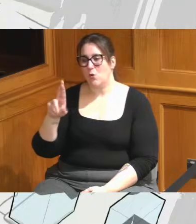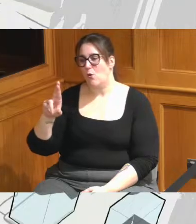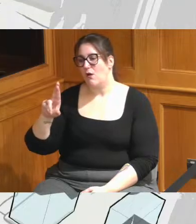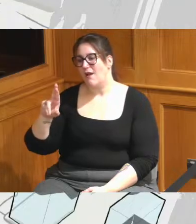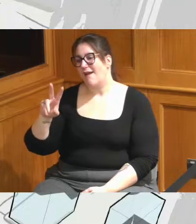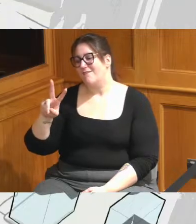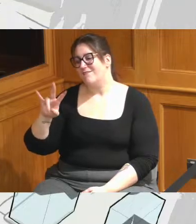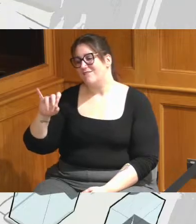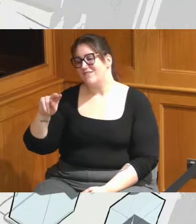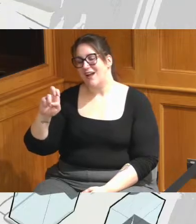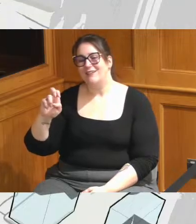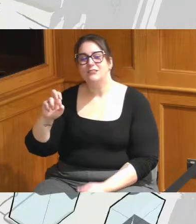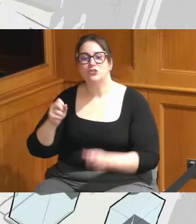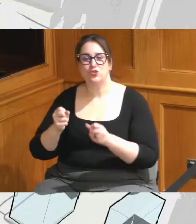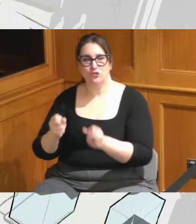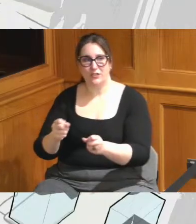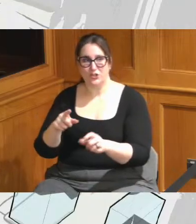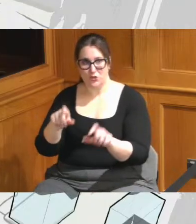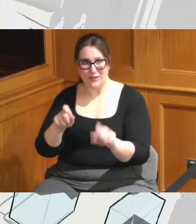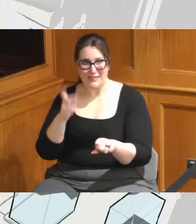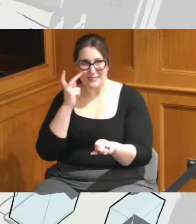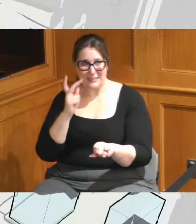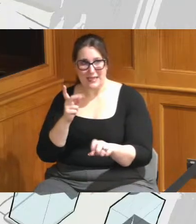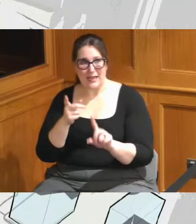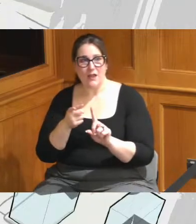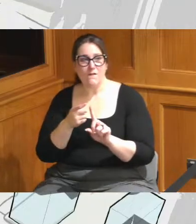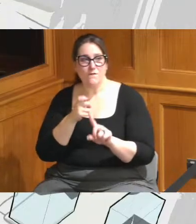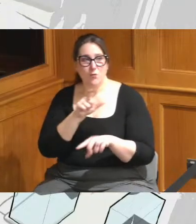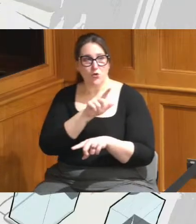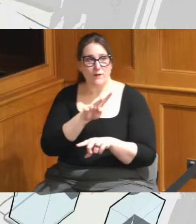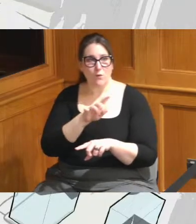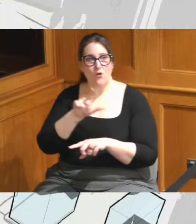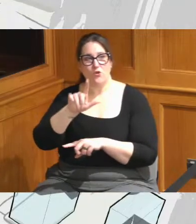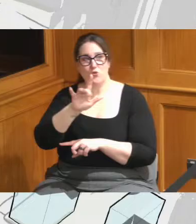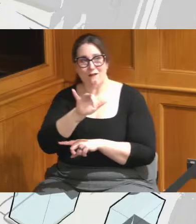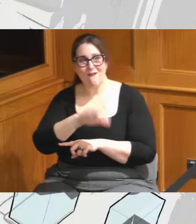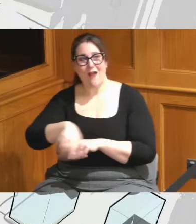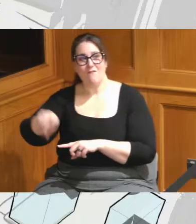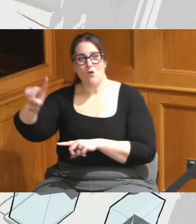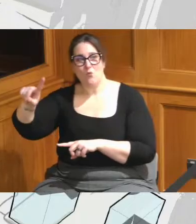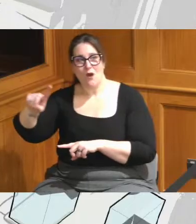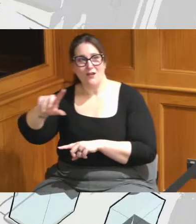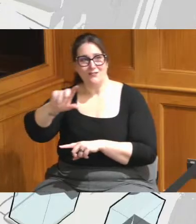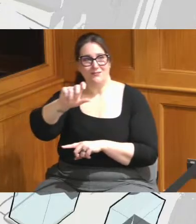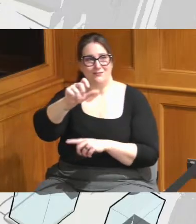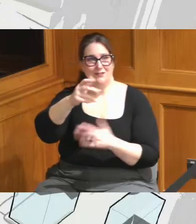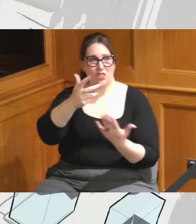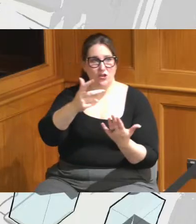from lot 25 to lot 24 and also from lot 25 to lot one towards downtown. The primary lots of